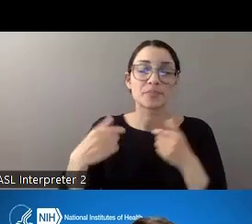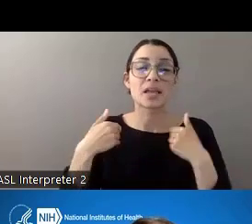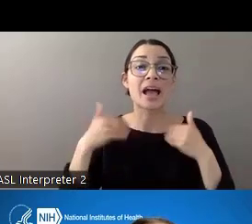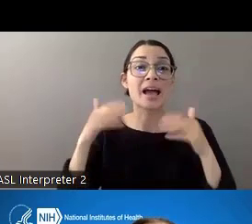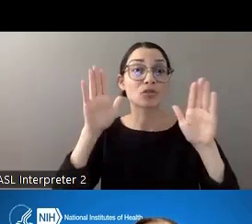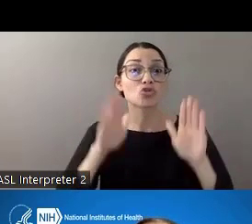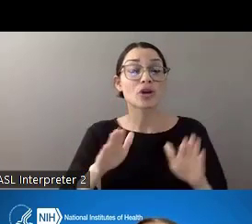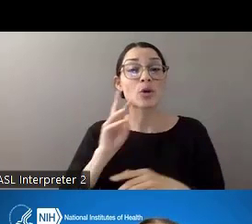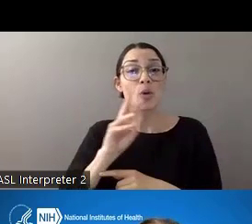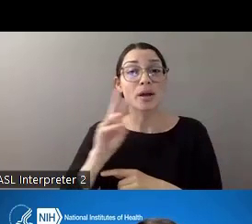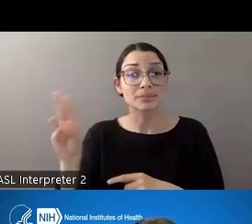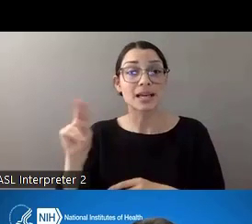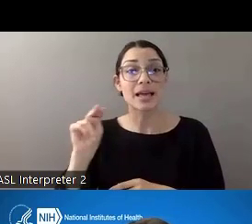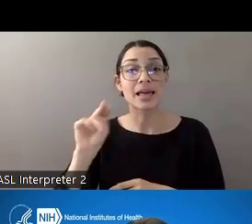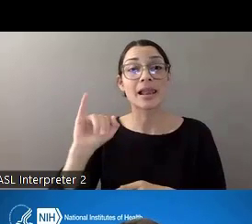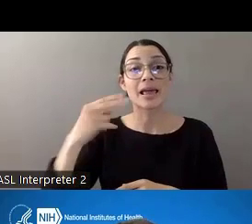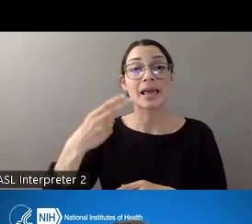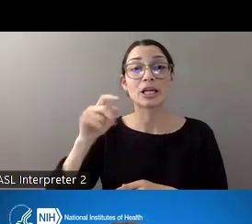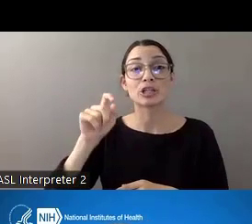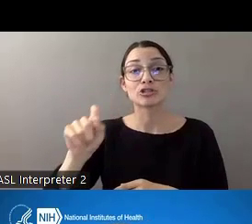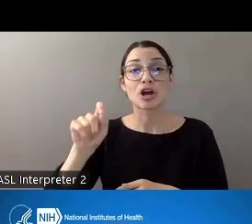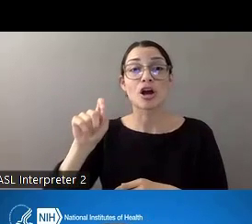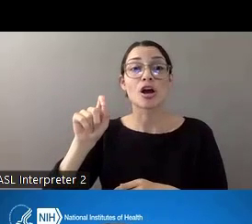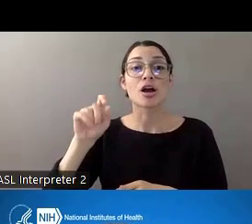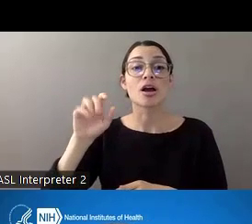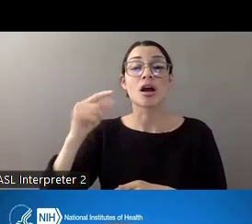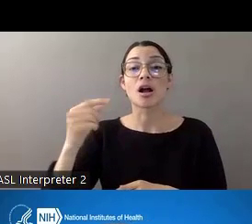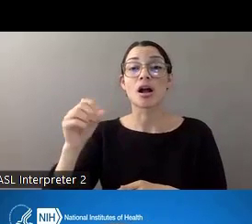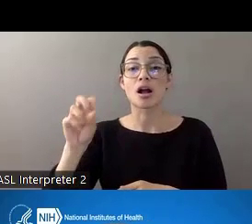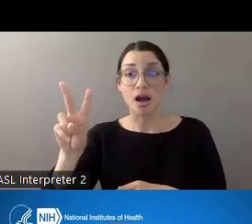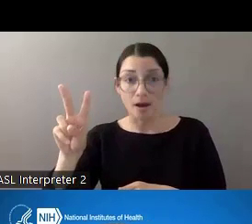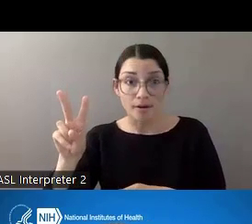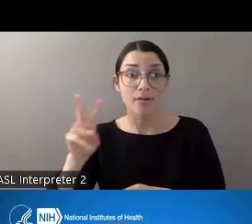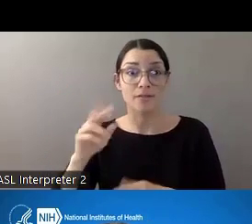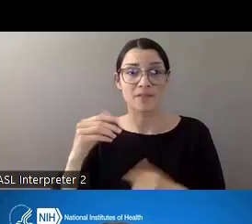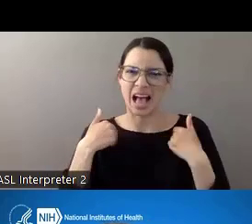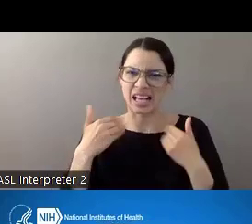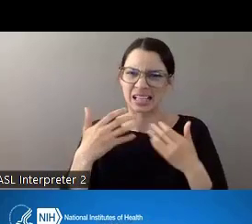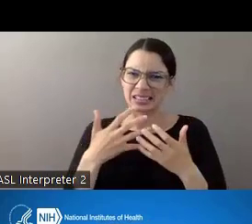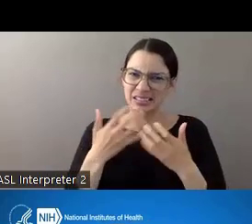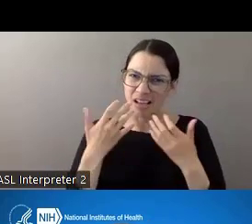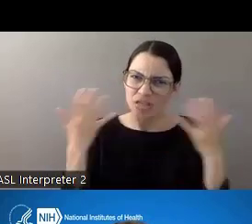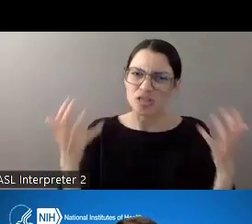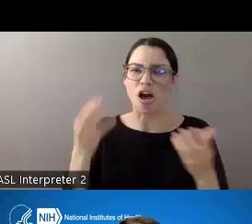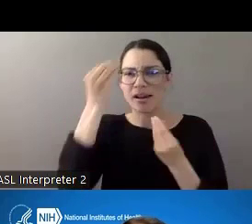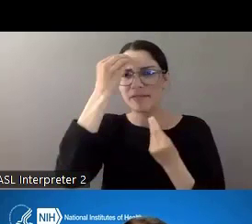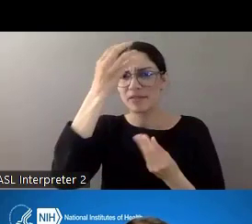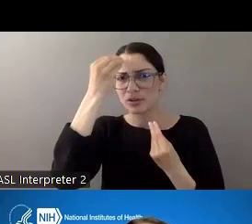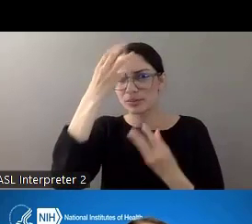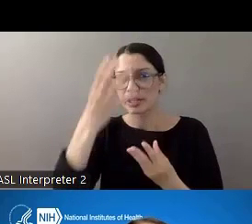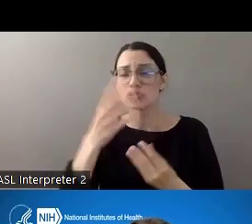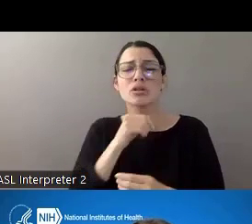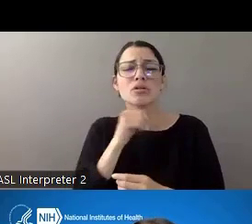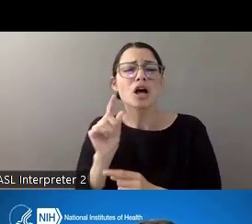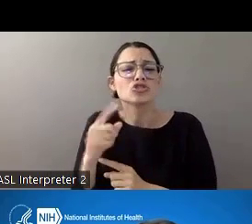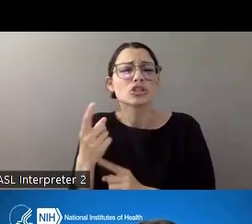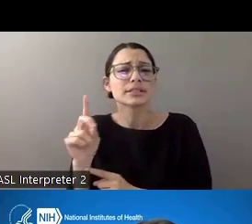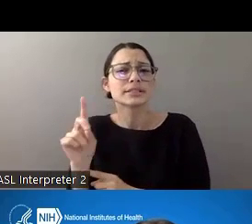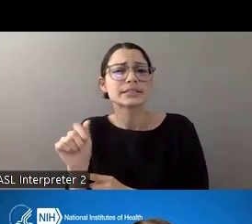that has a huge amount of information on the data management and sharing plans. Just remember that we don't just mean data but also metadata.